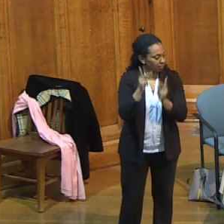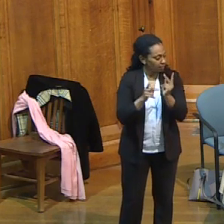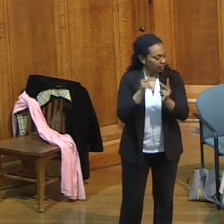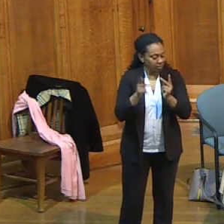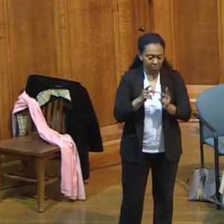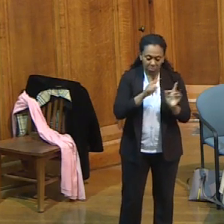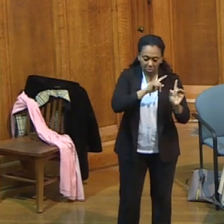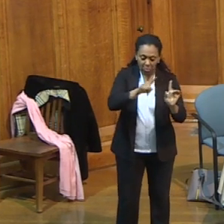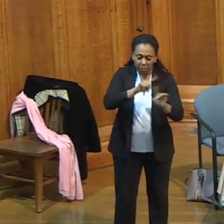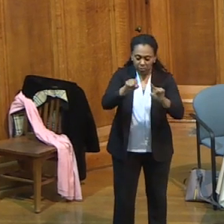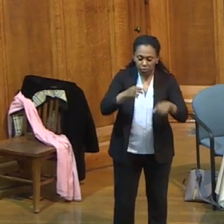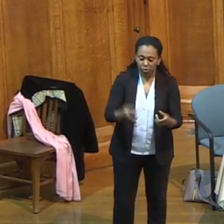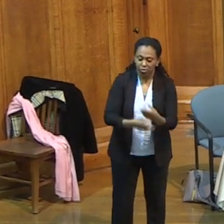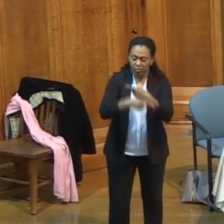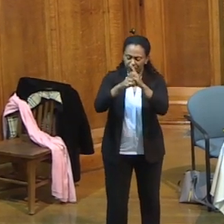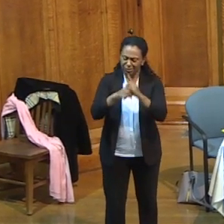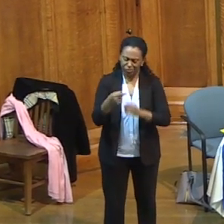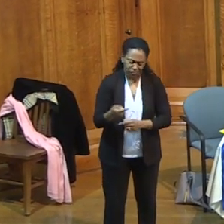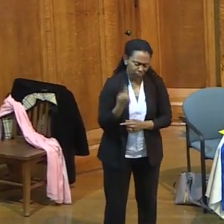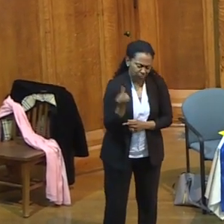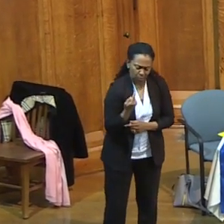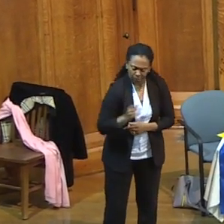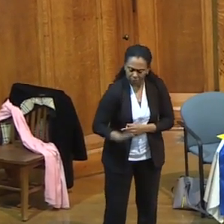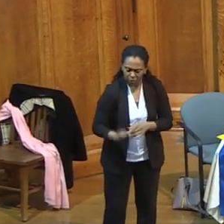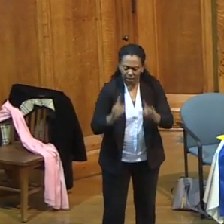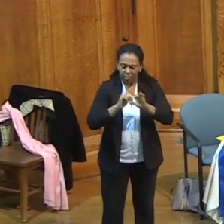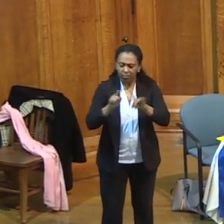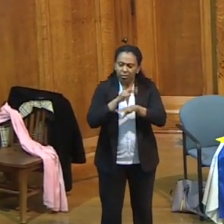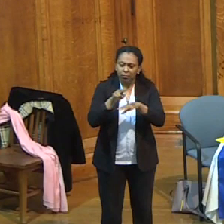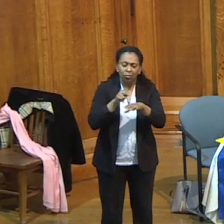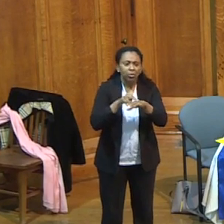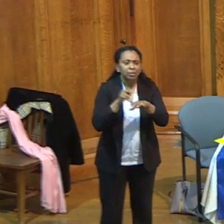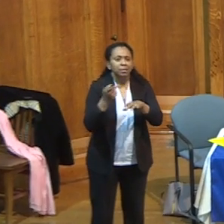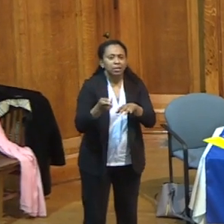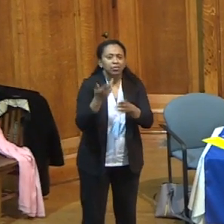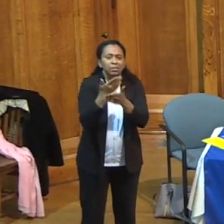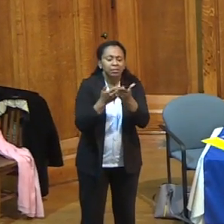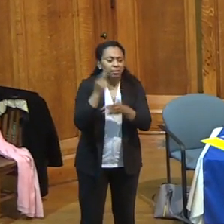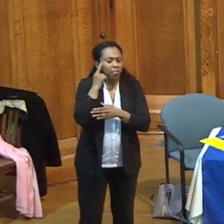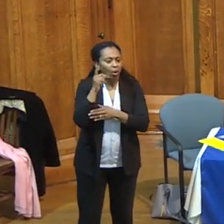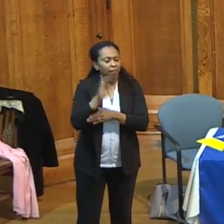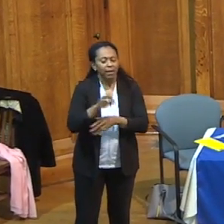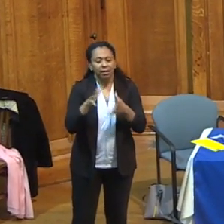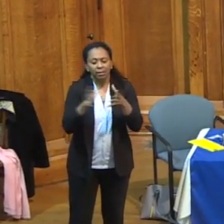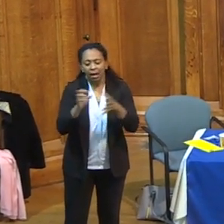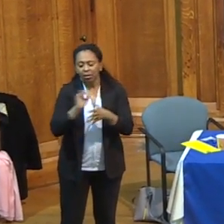She was only a child, of course, but there is some thought that much of her writing in later life